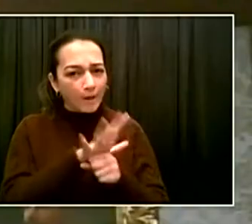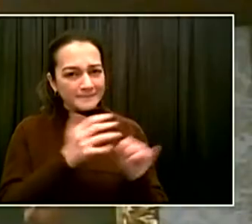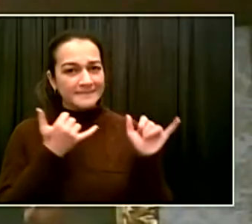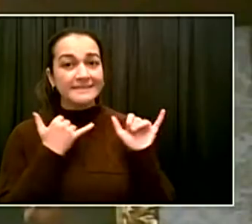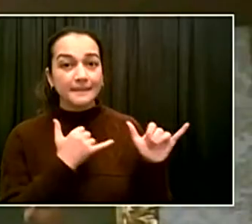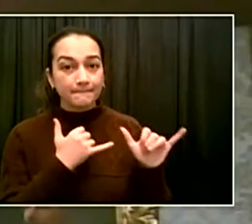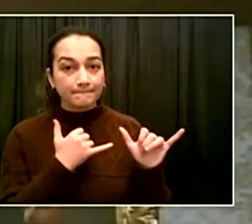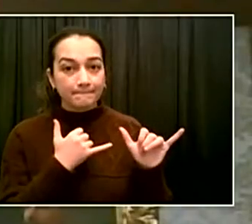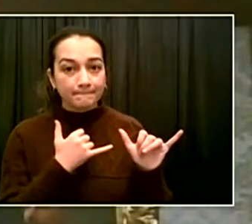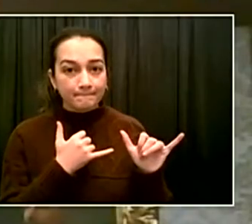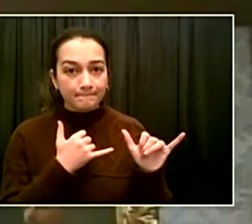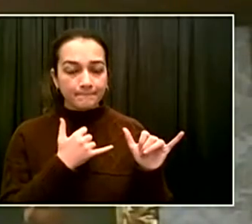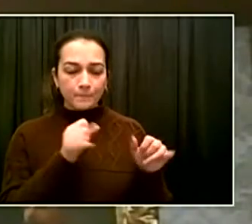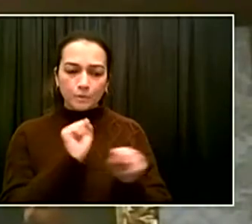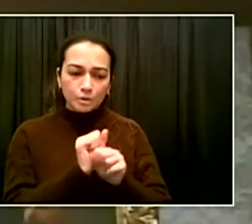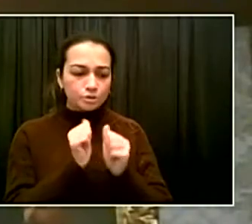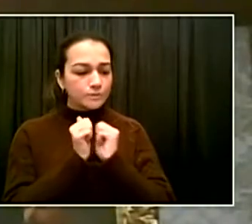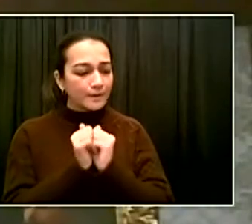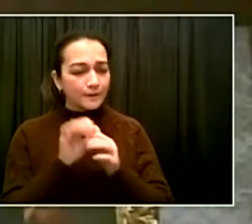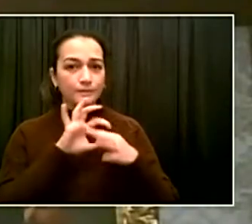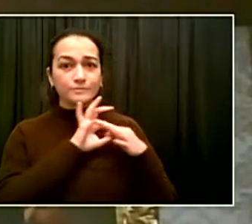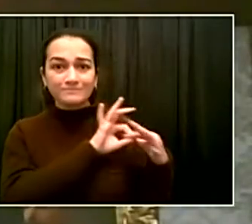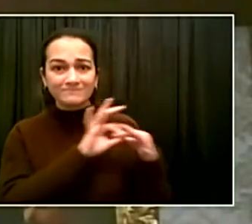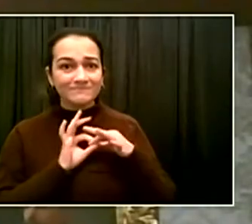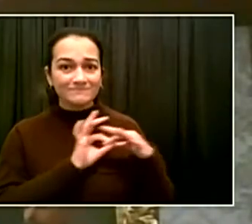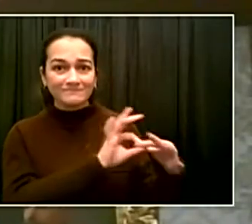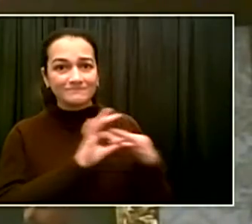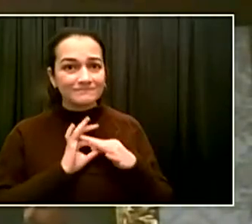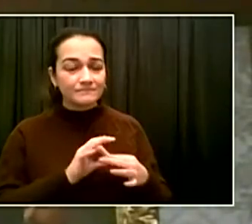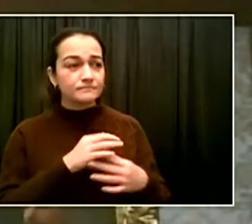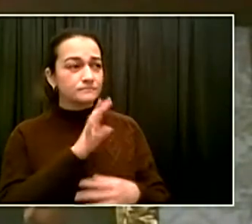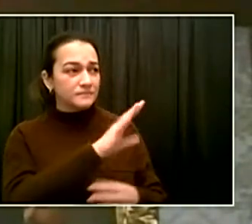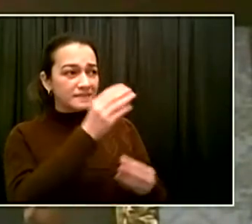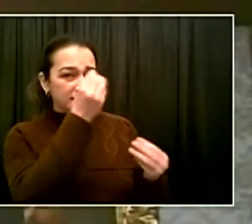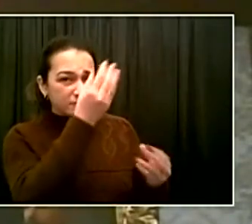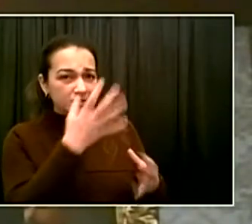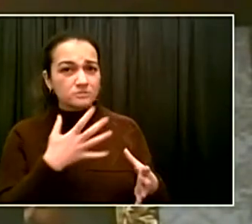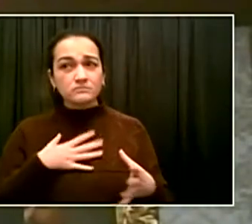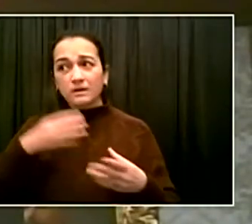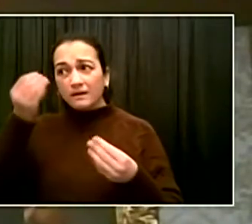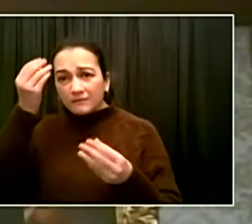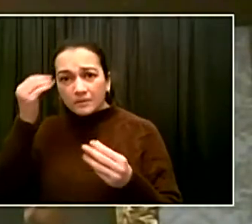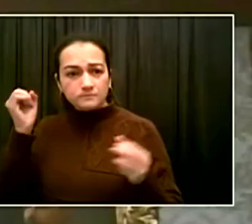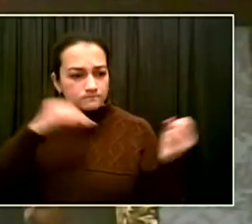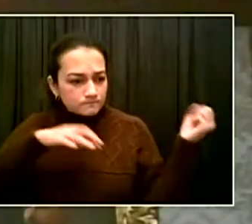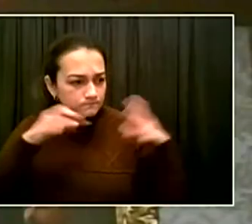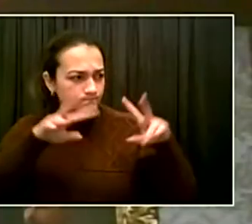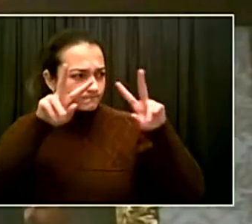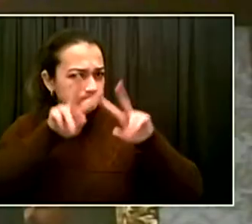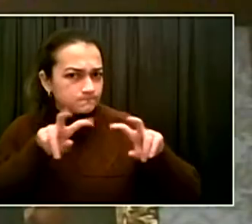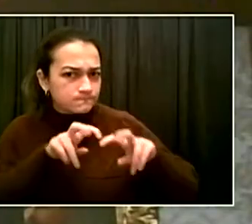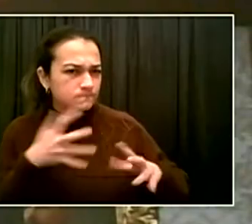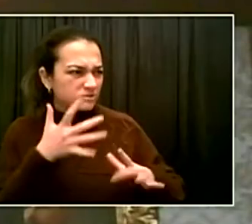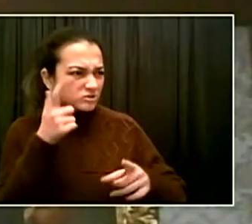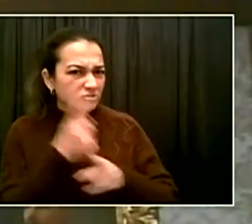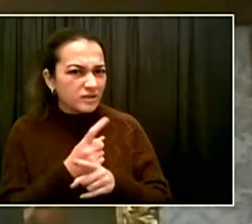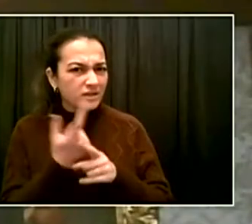HE AND I AND OUR TEAMS ARE